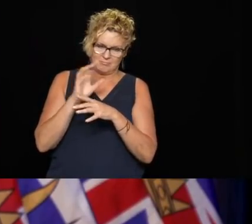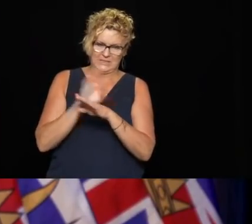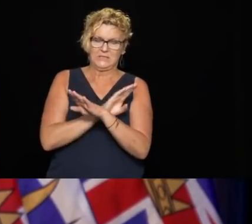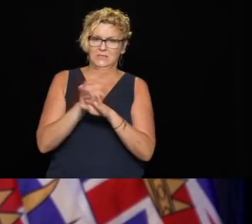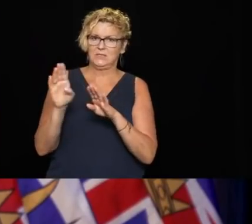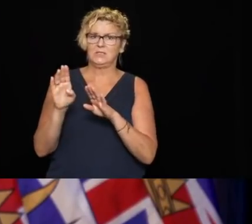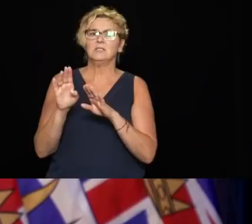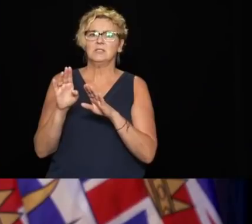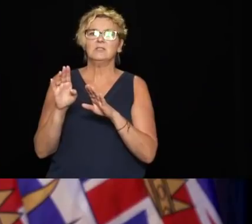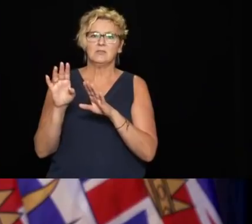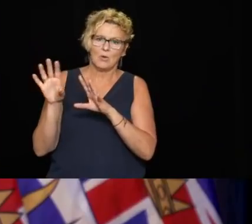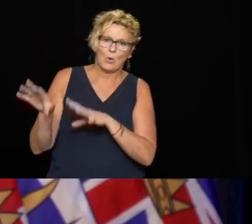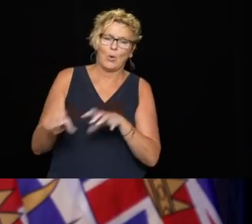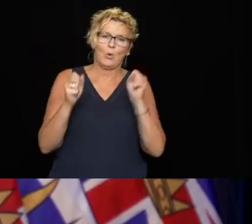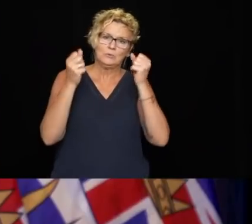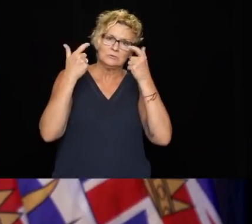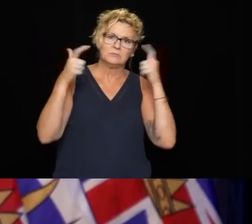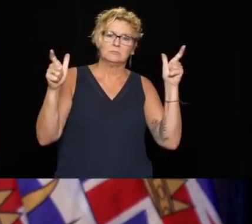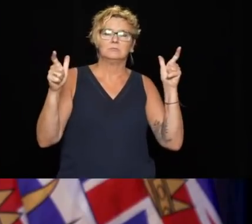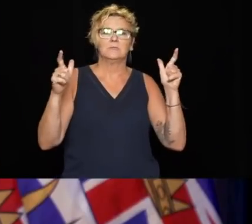large events in multiple rooms